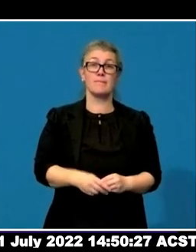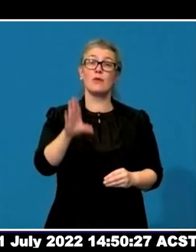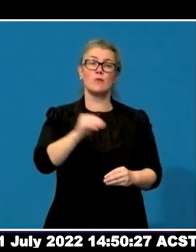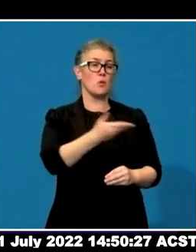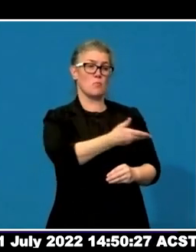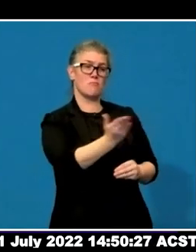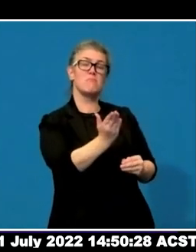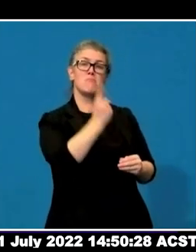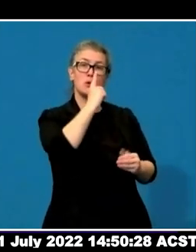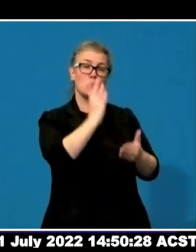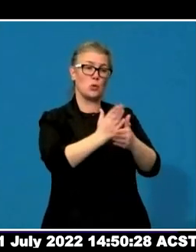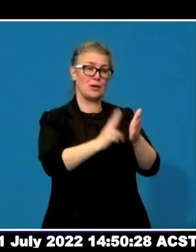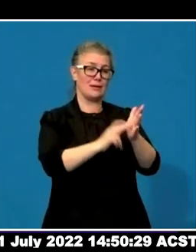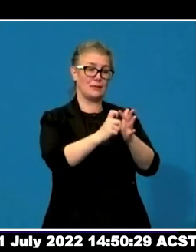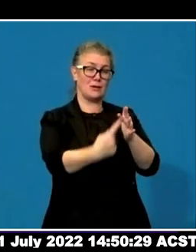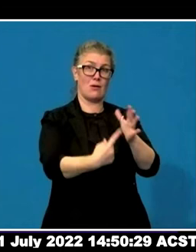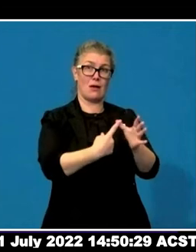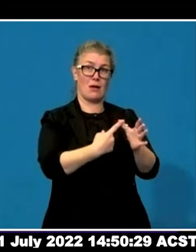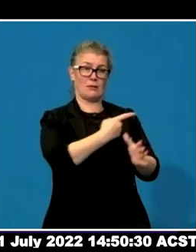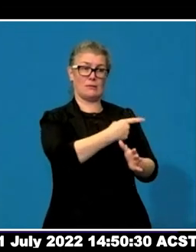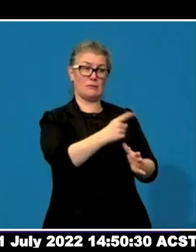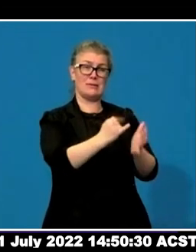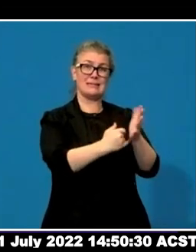been people with significant disabilities themselves?